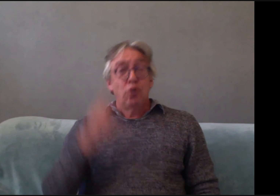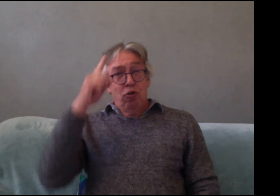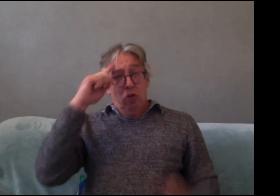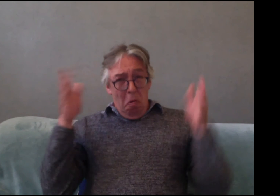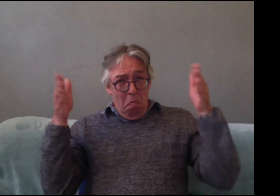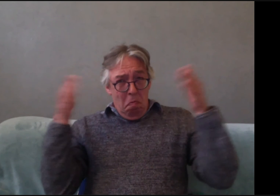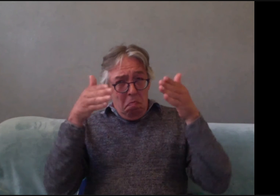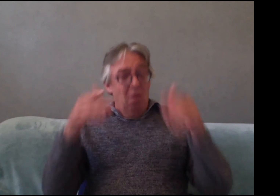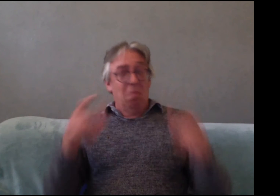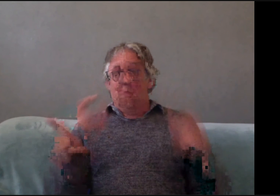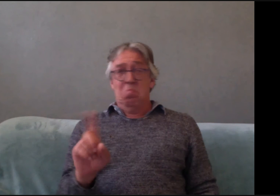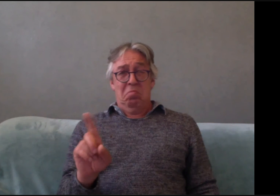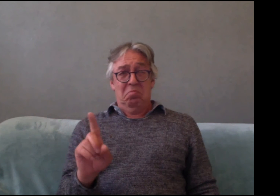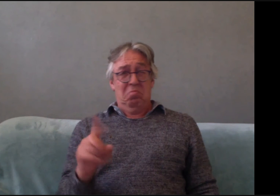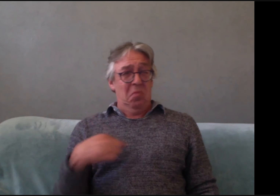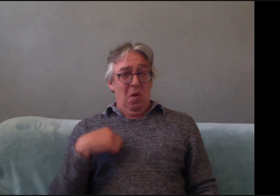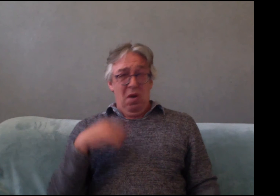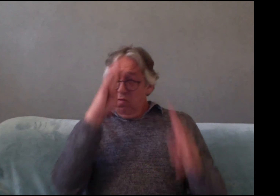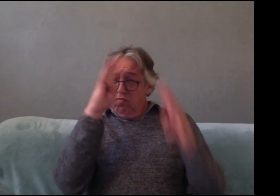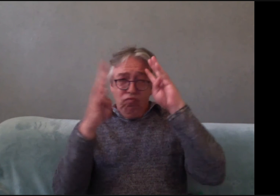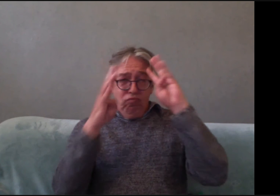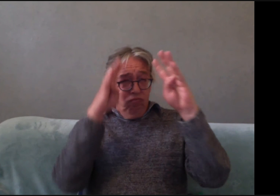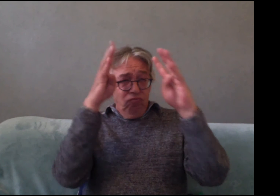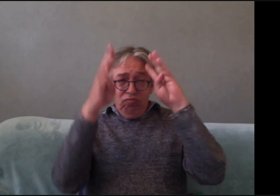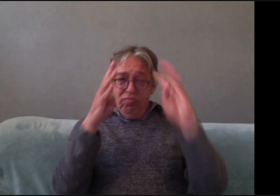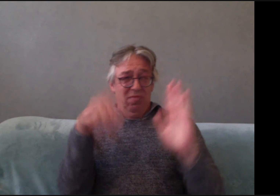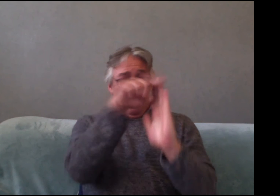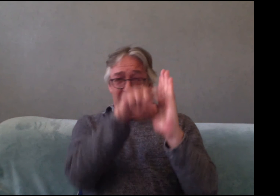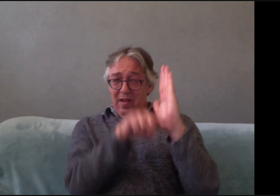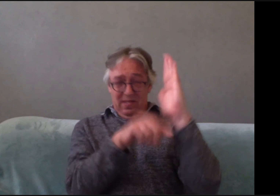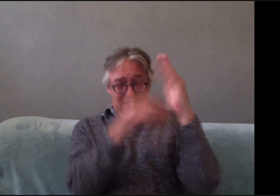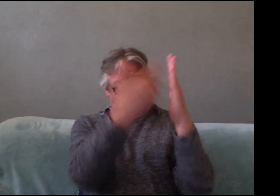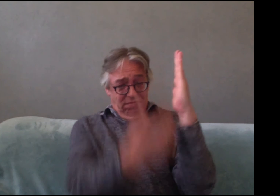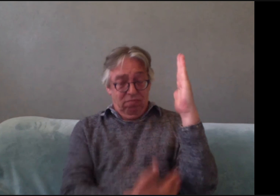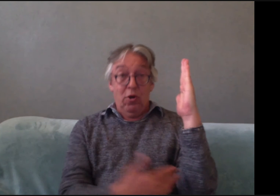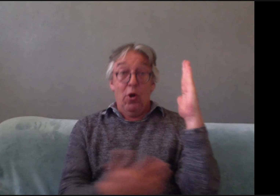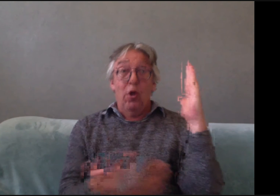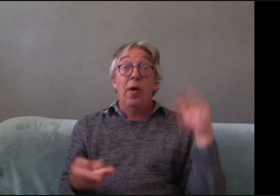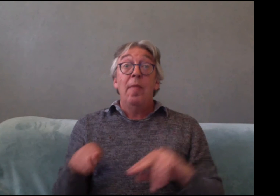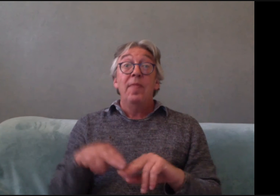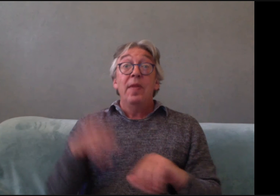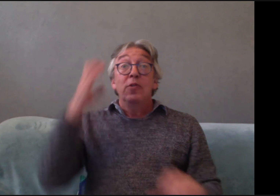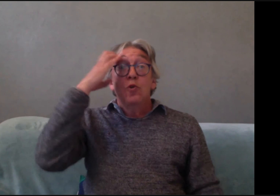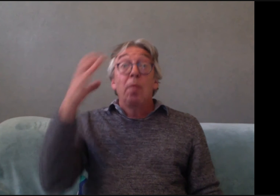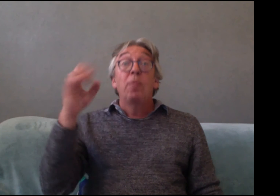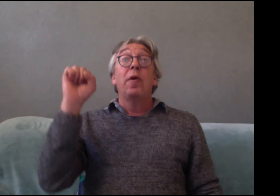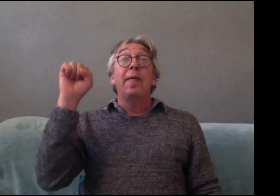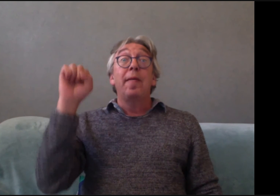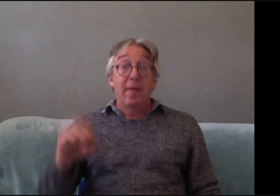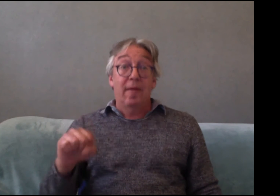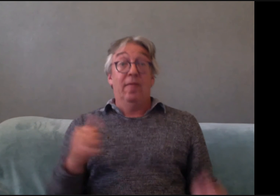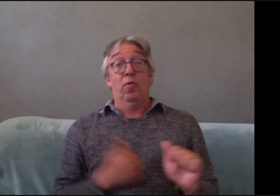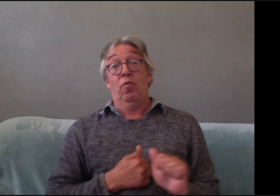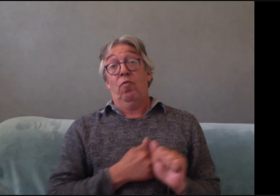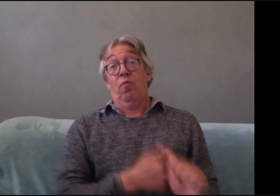And can exploit this even further. But, unfortunately, we've seen